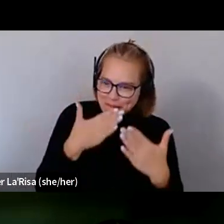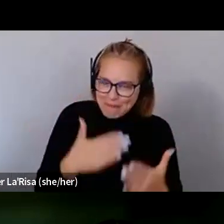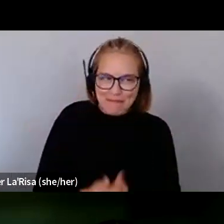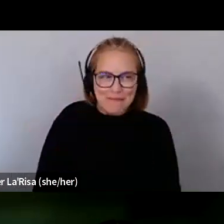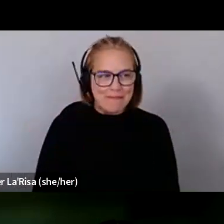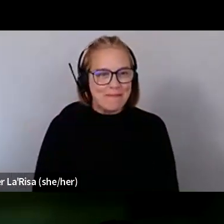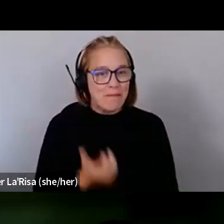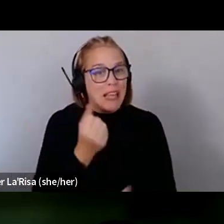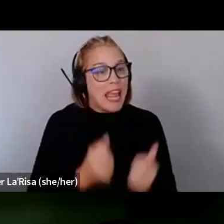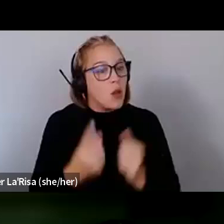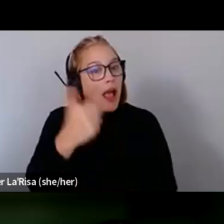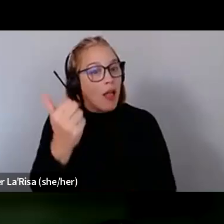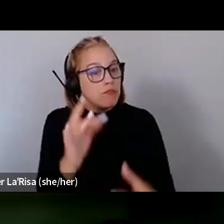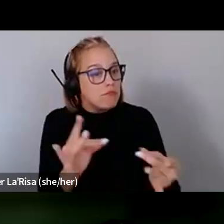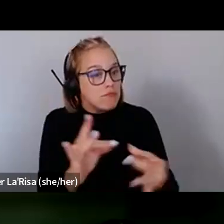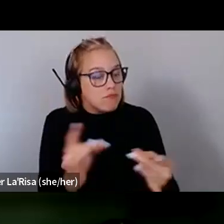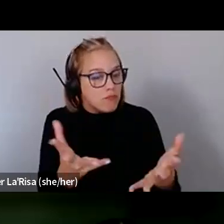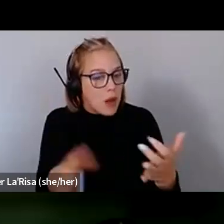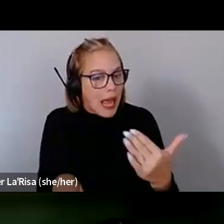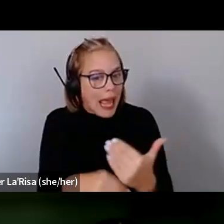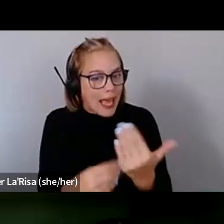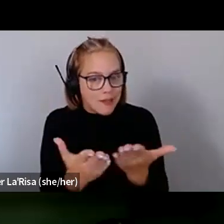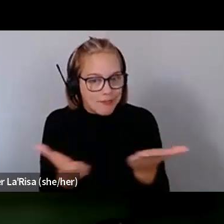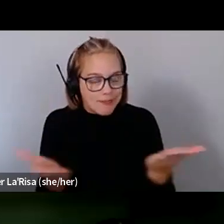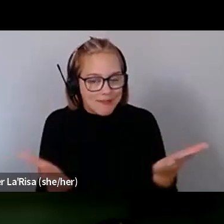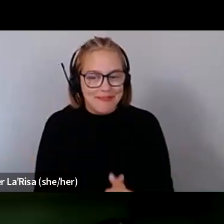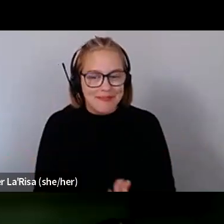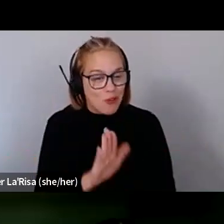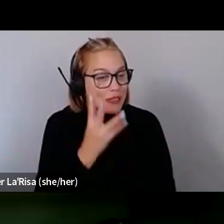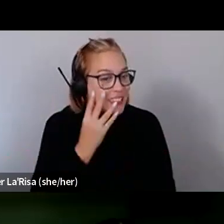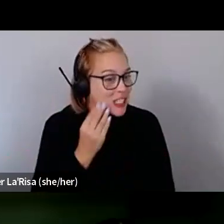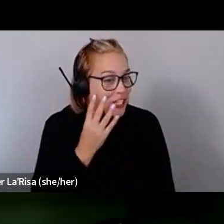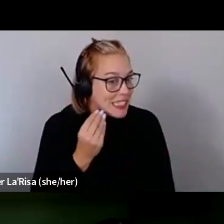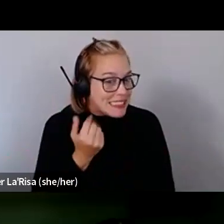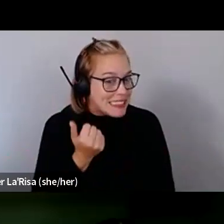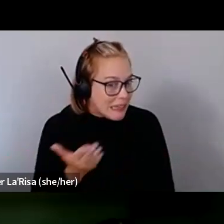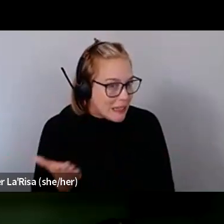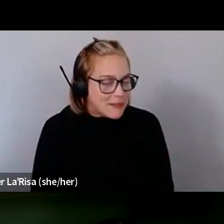: Thank you for teaching me some things I did not know.